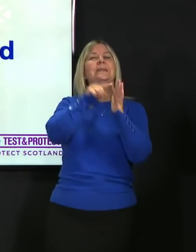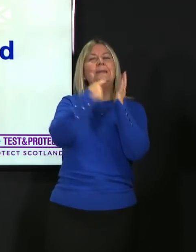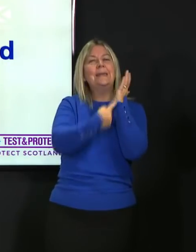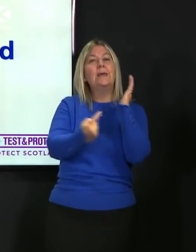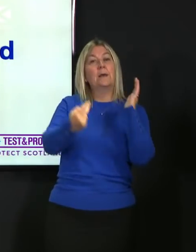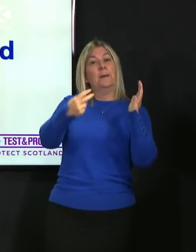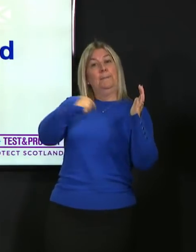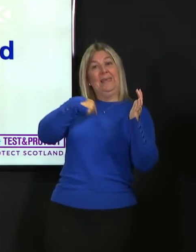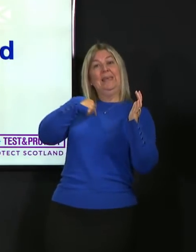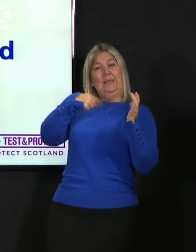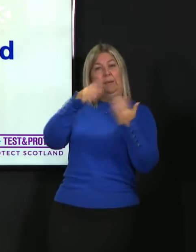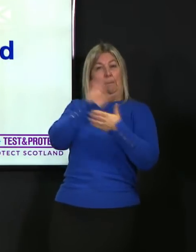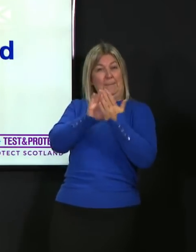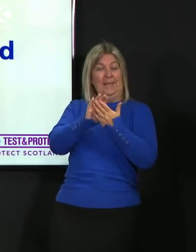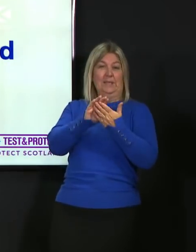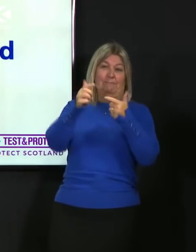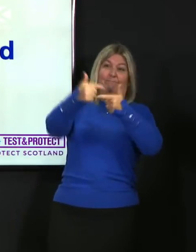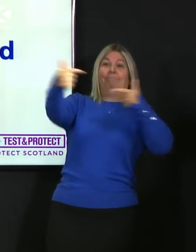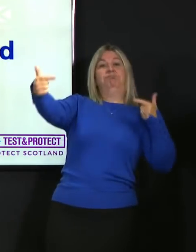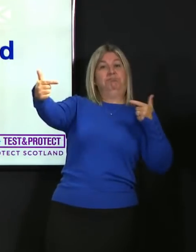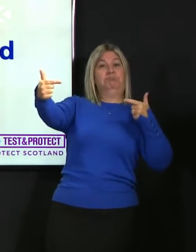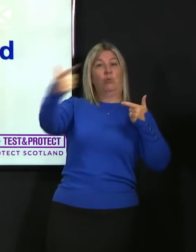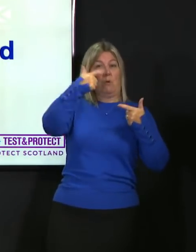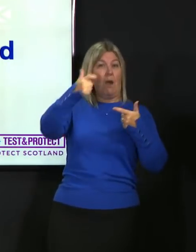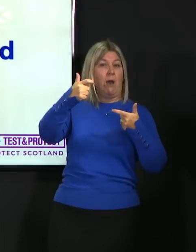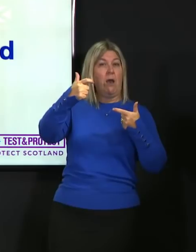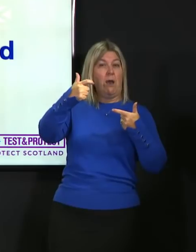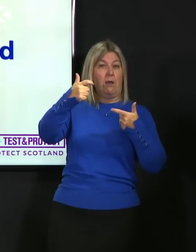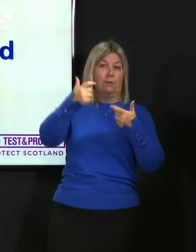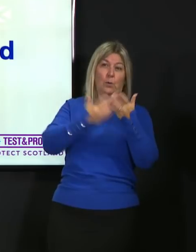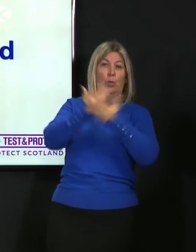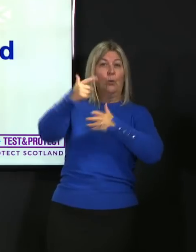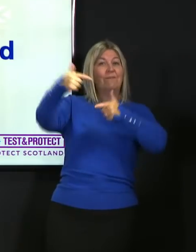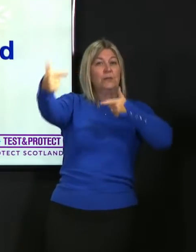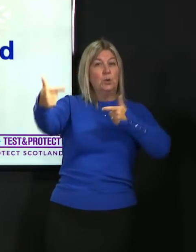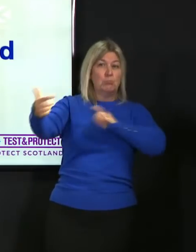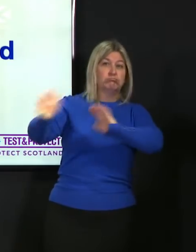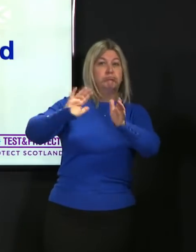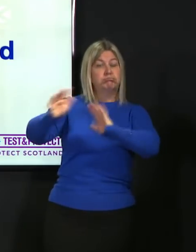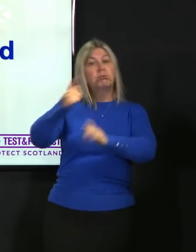seen by the local GP practice on a simple video link or even a straightforward telephone call.